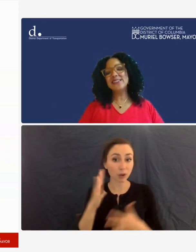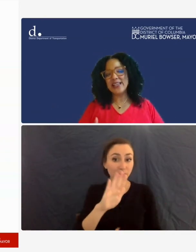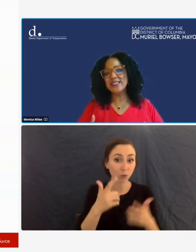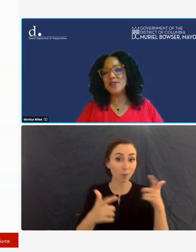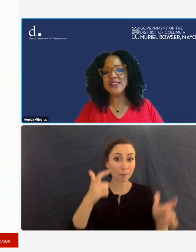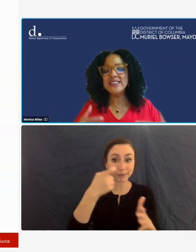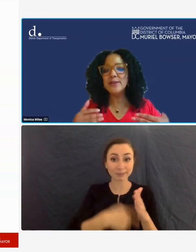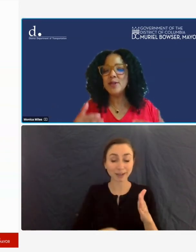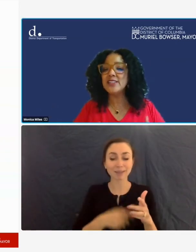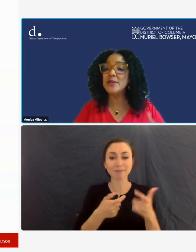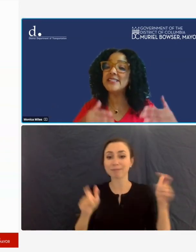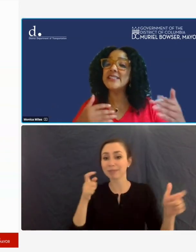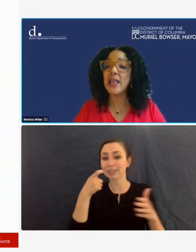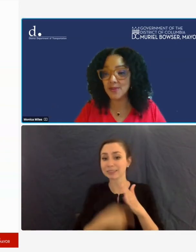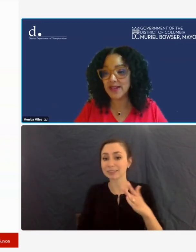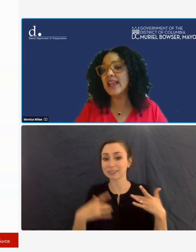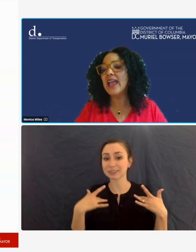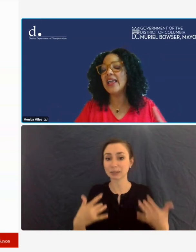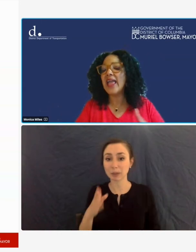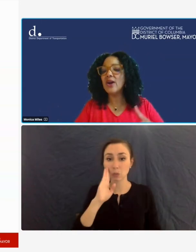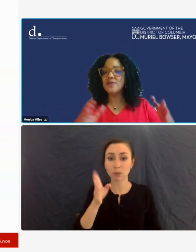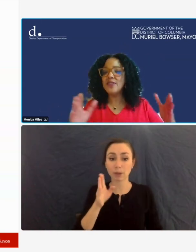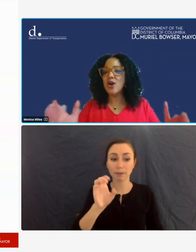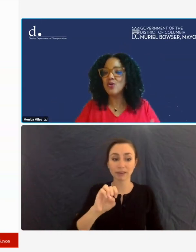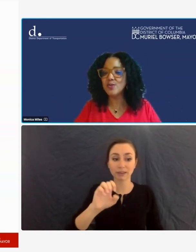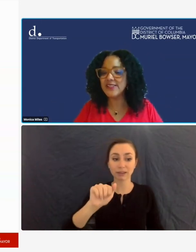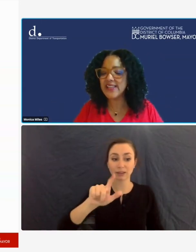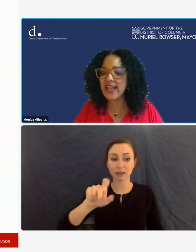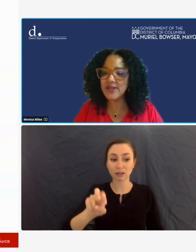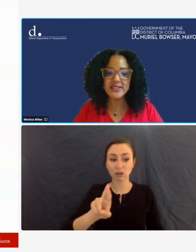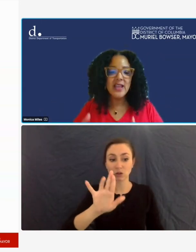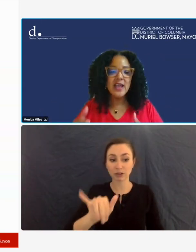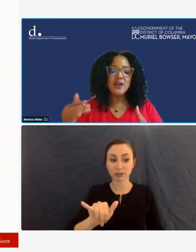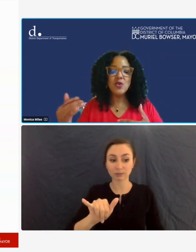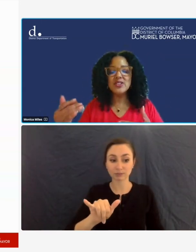expense typically is going to be salaries and out of that whole group of salaries of course the most